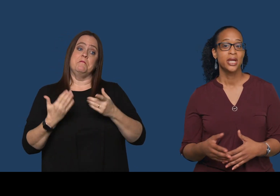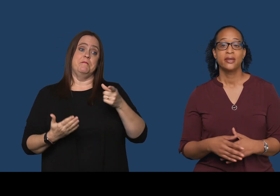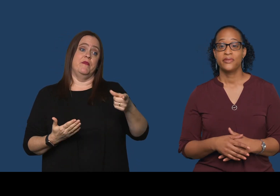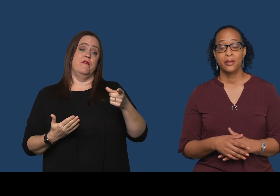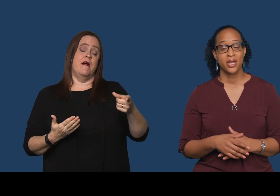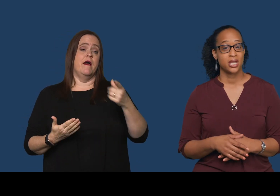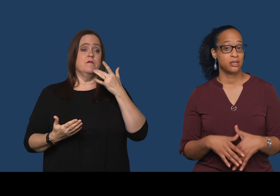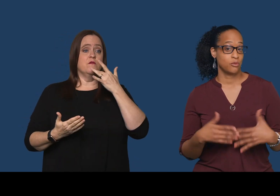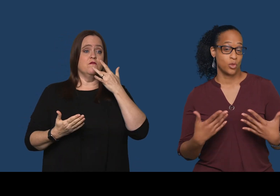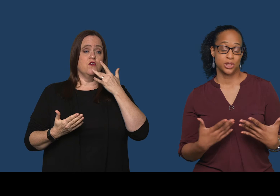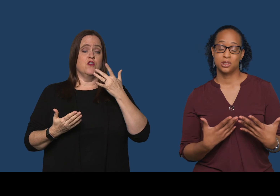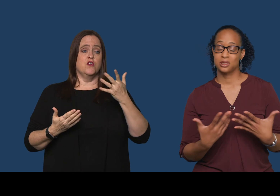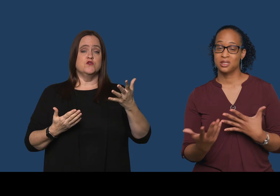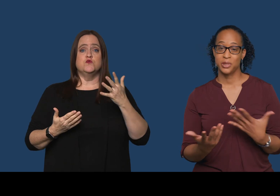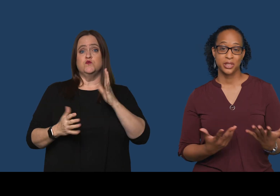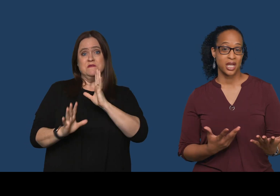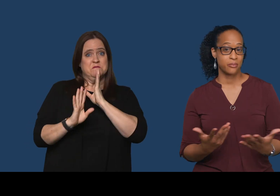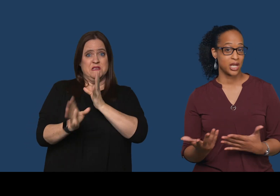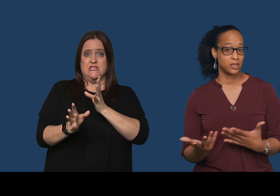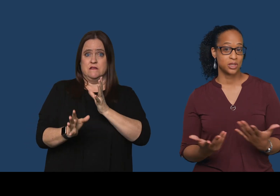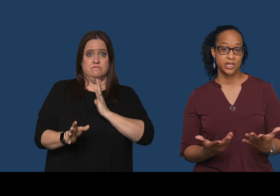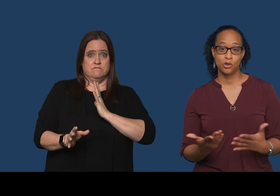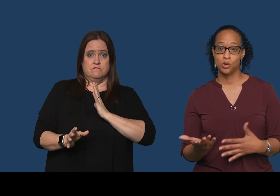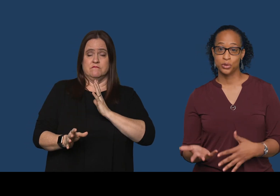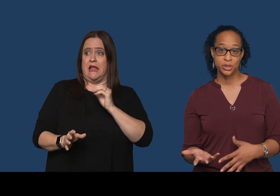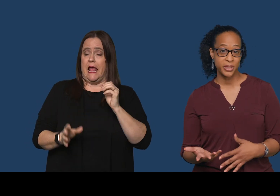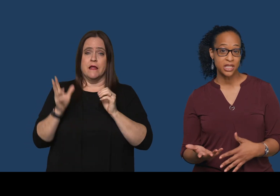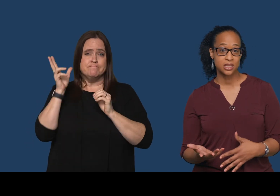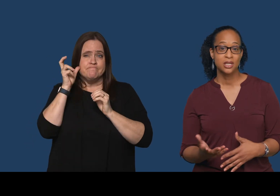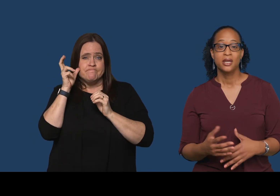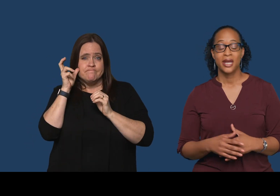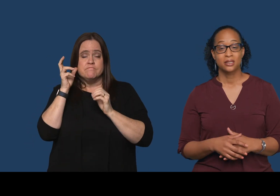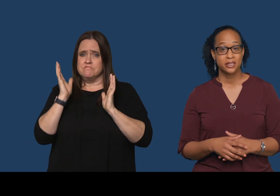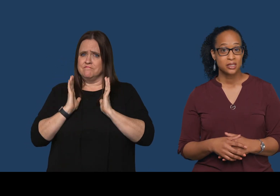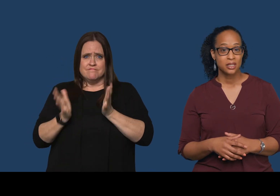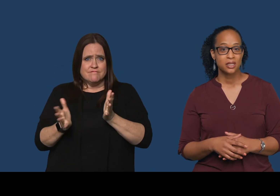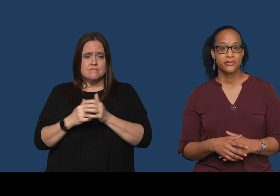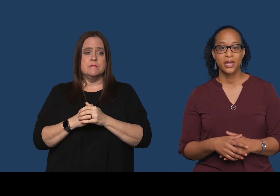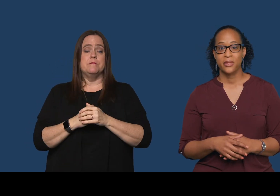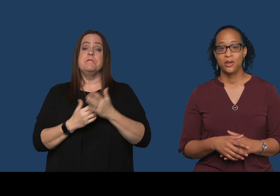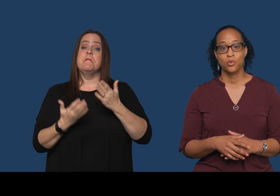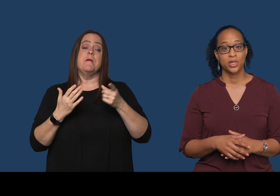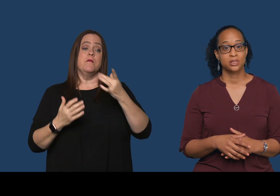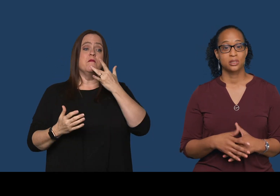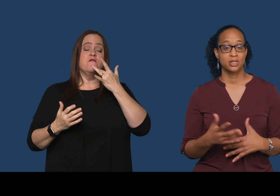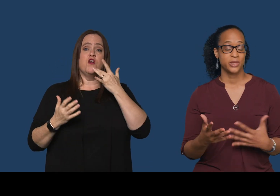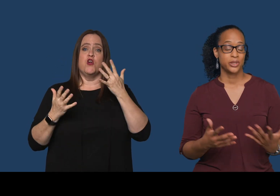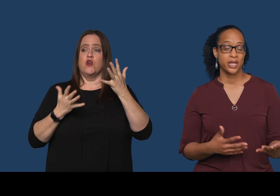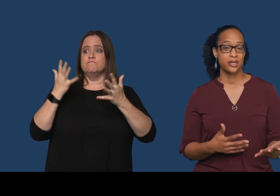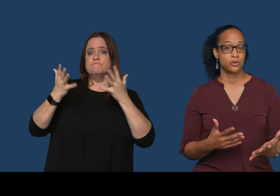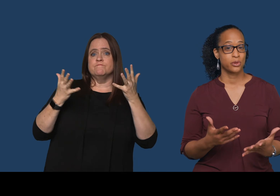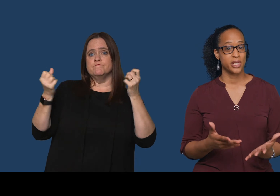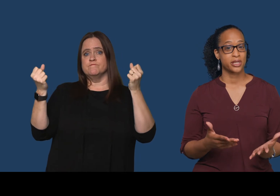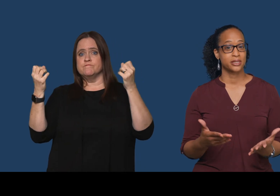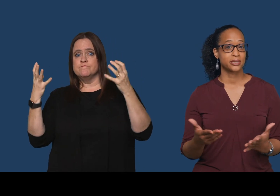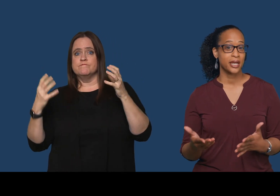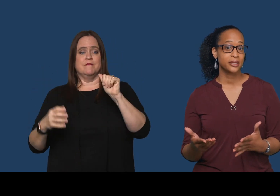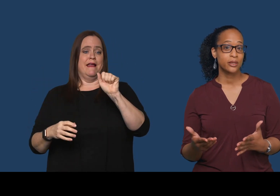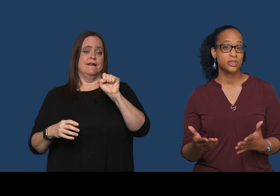They may want to just communicate by using their oral speech and listening. They may want to communicate through American Sign Language